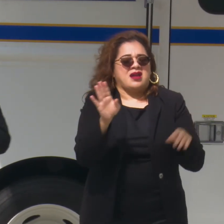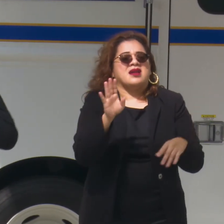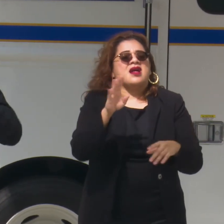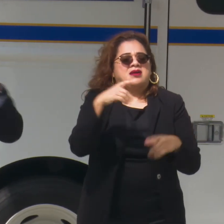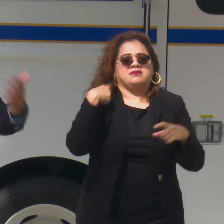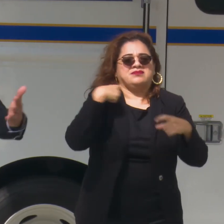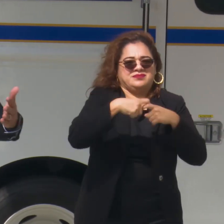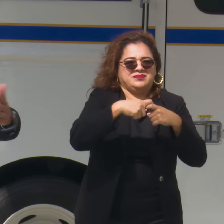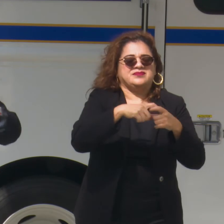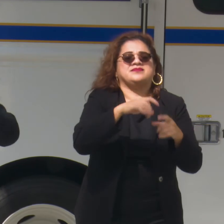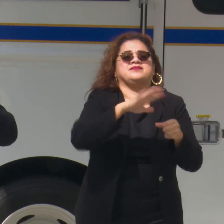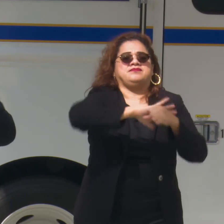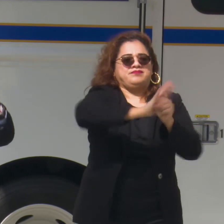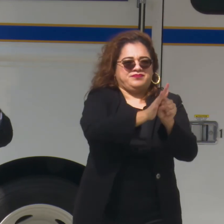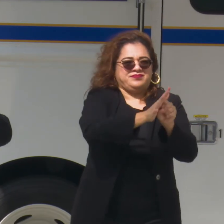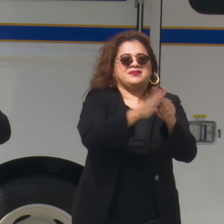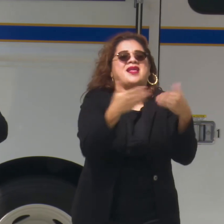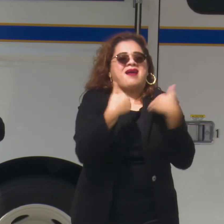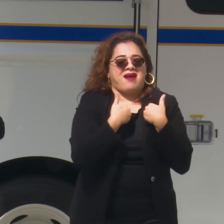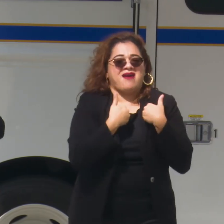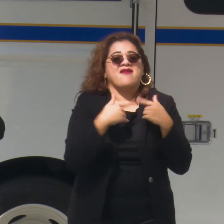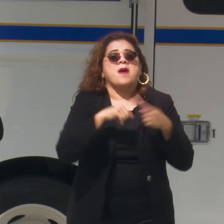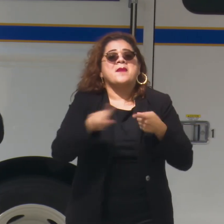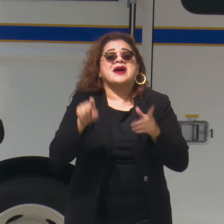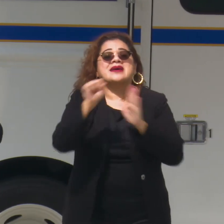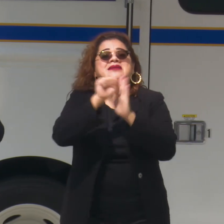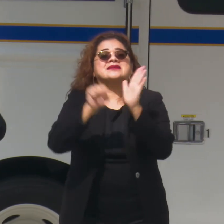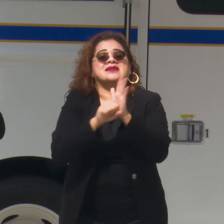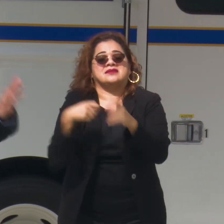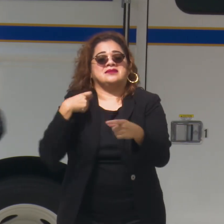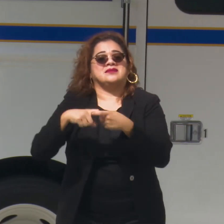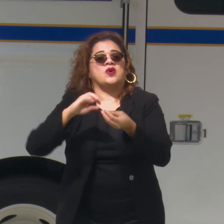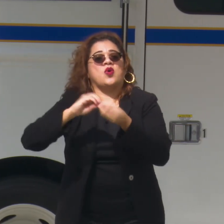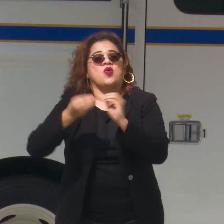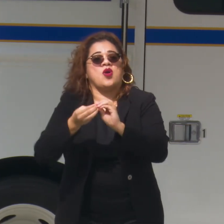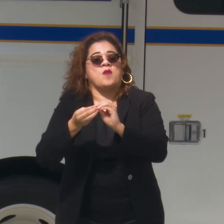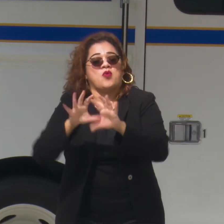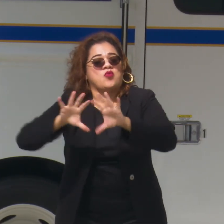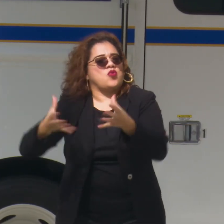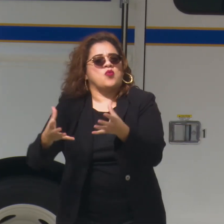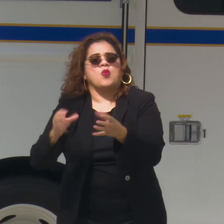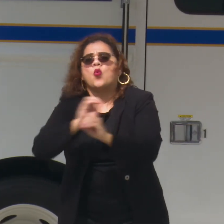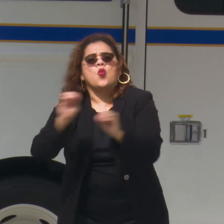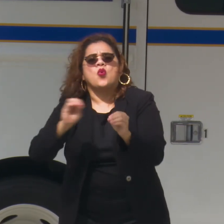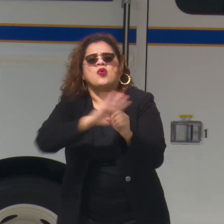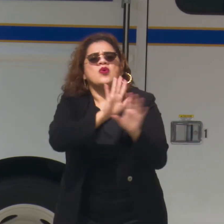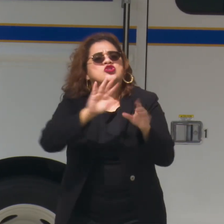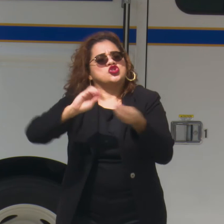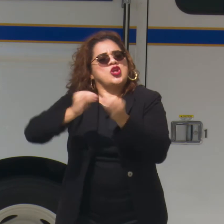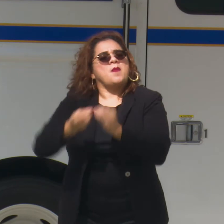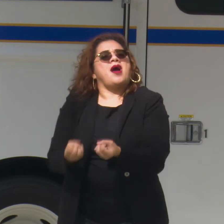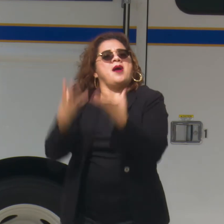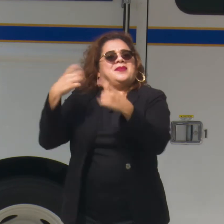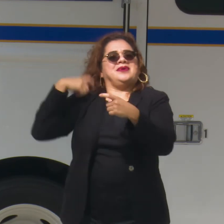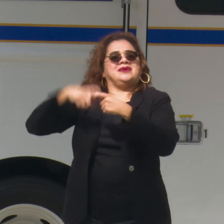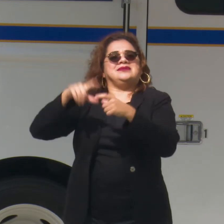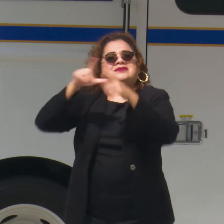the disparity is real. And you're seeing that actually in reports are happening all across the country. This is happening not just here in L.A